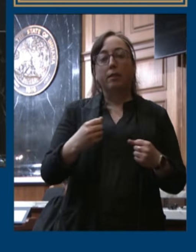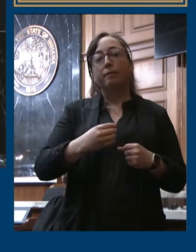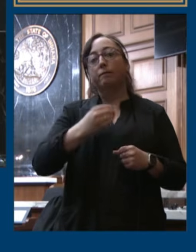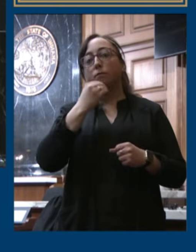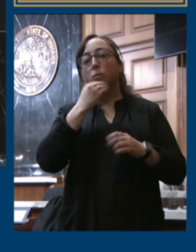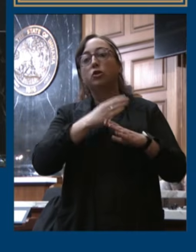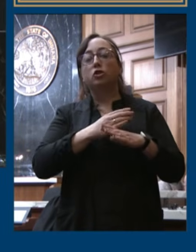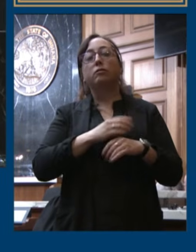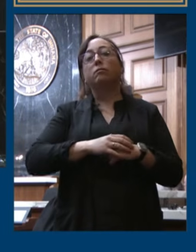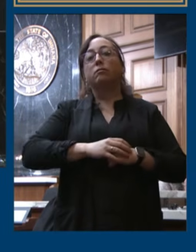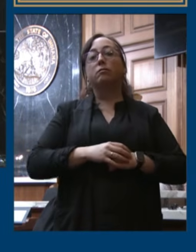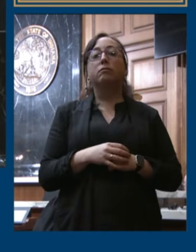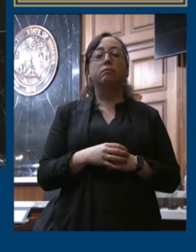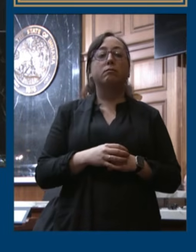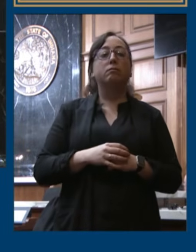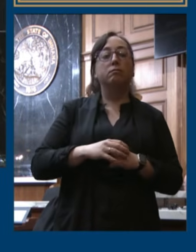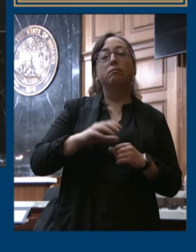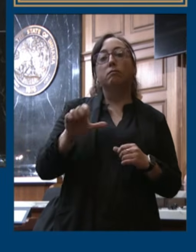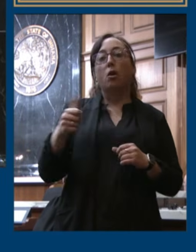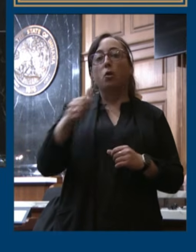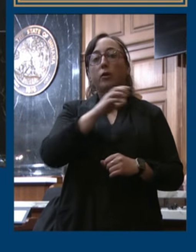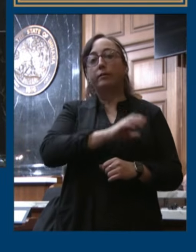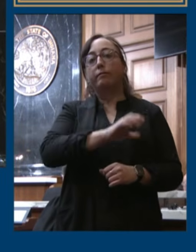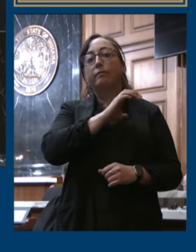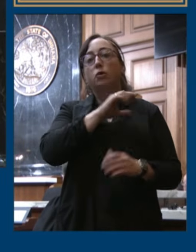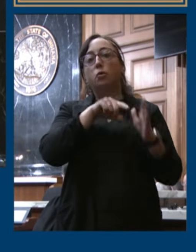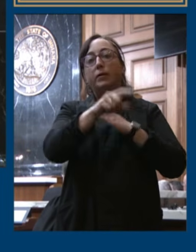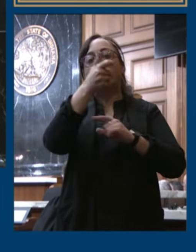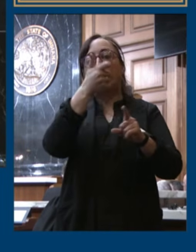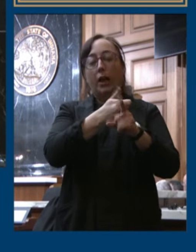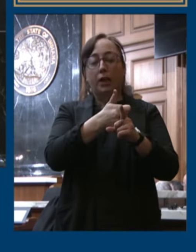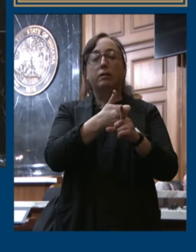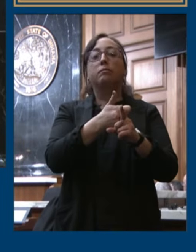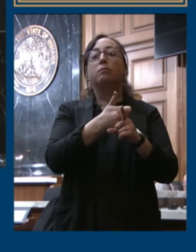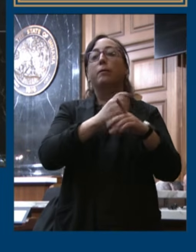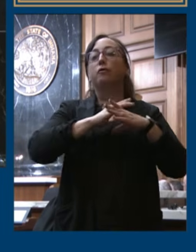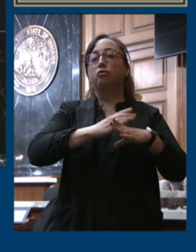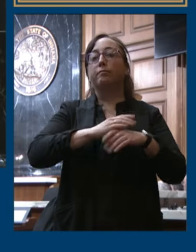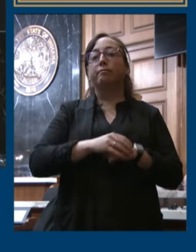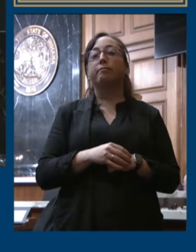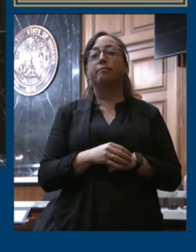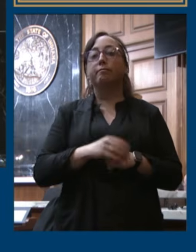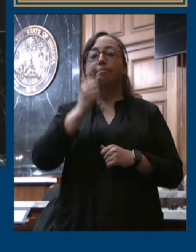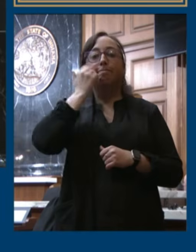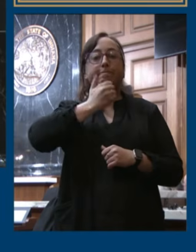SEAT CLINICS, AND JUVENILE SUICIDE PREVENTION.